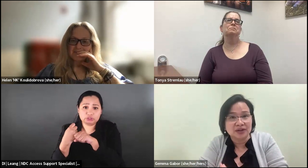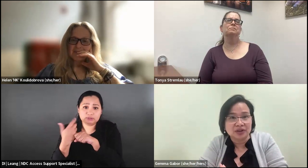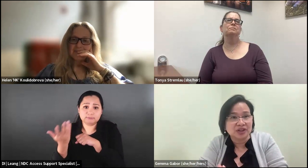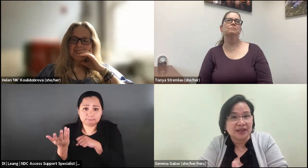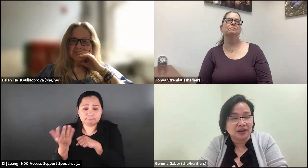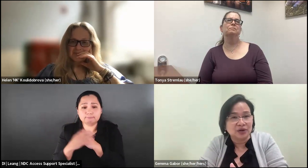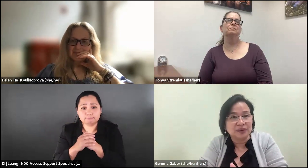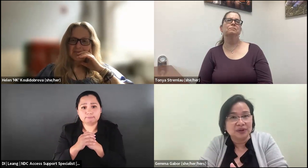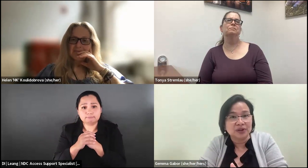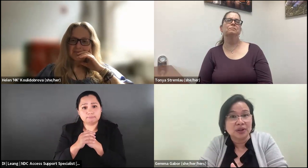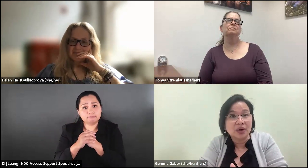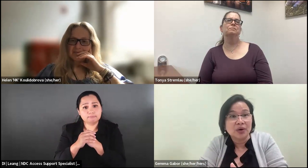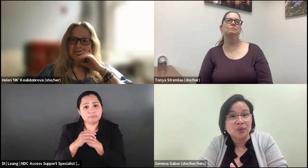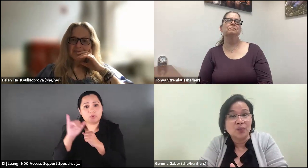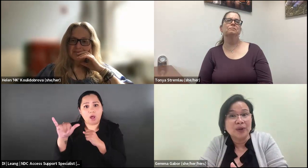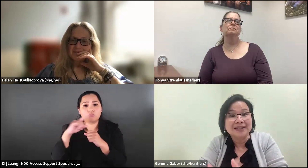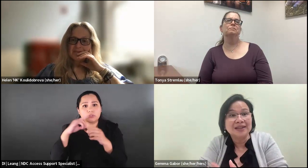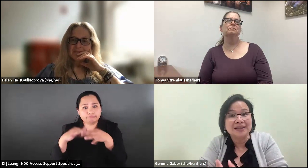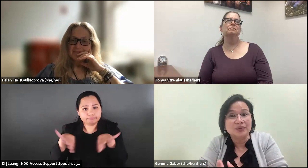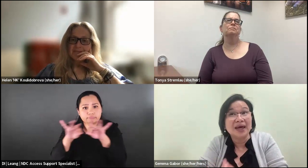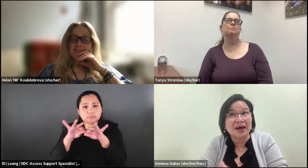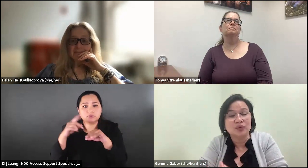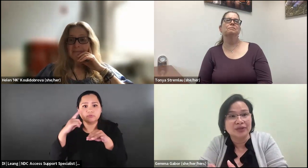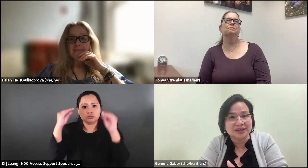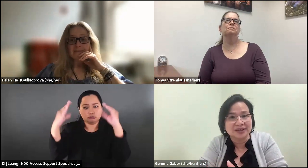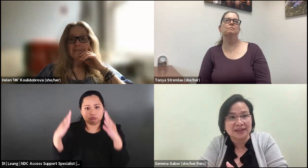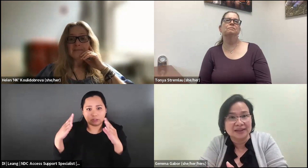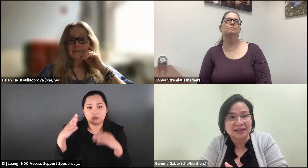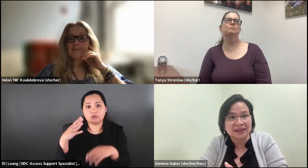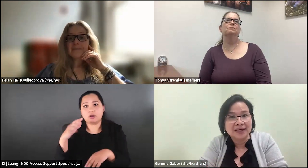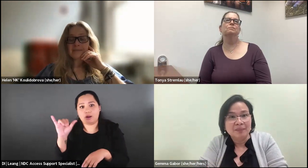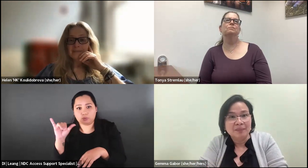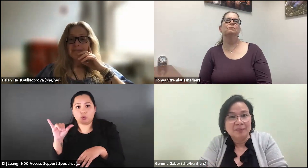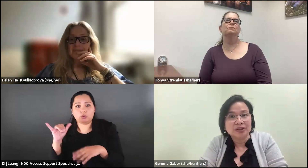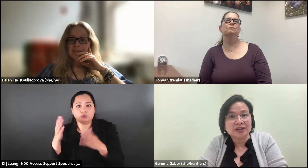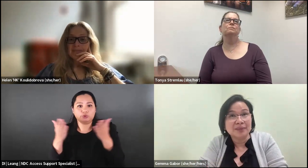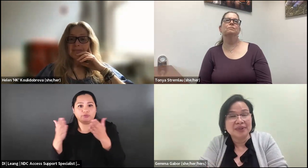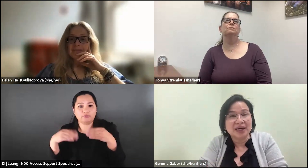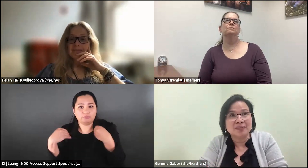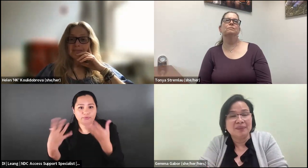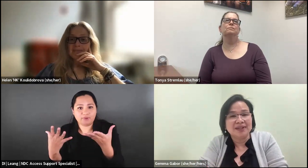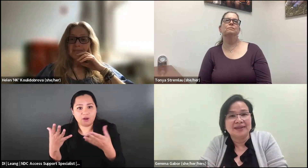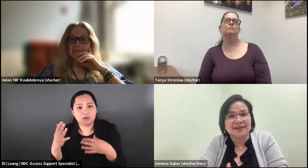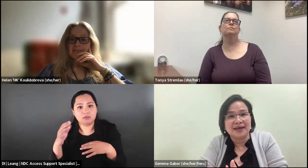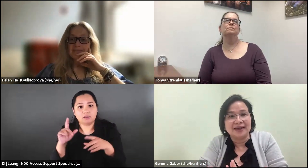providers, like interpreters, will have to understand because sometimes maybe they